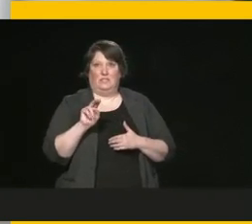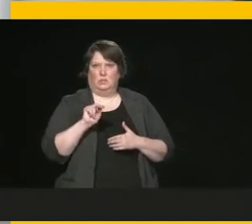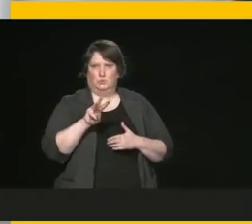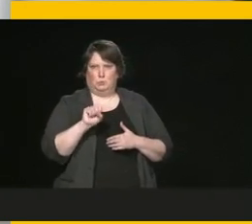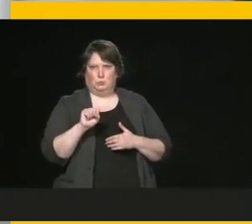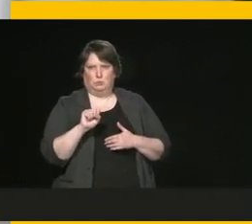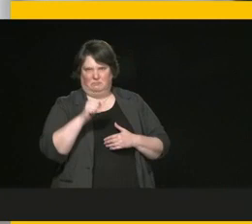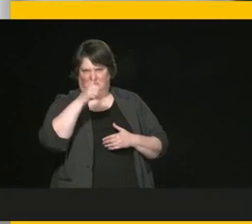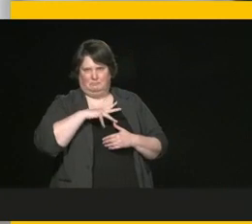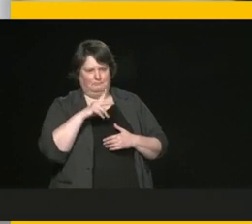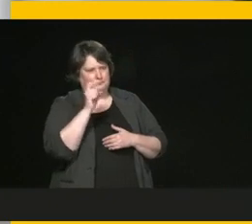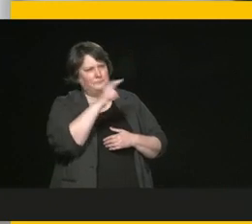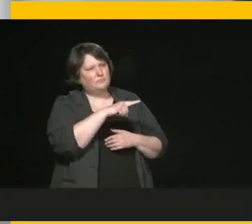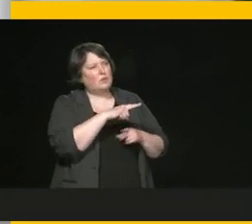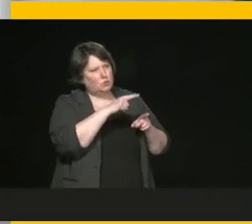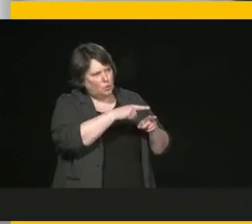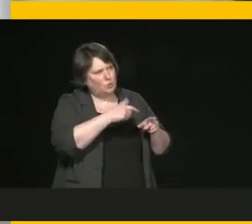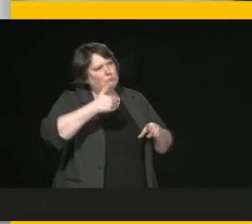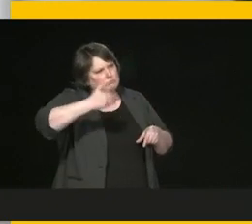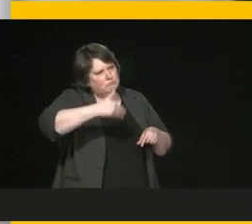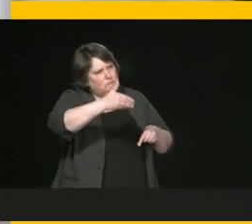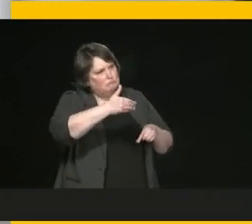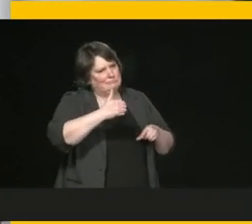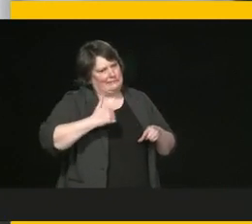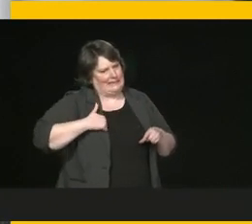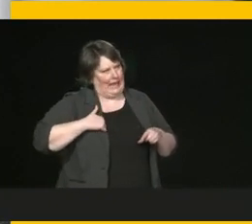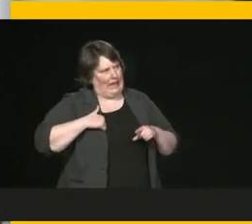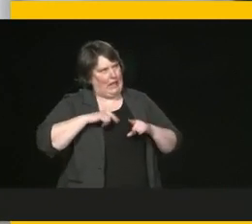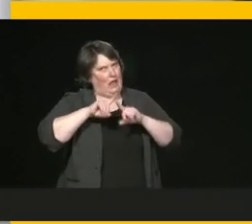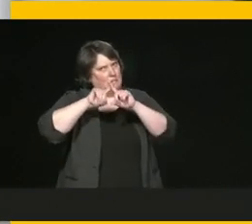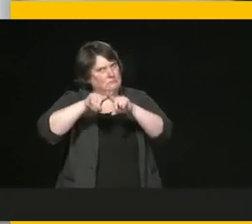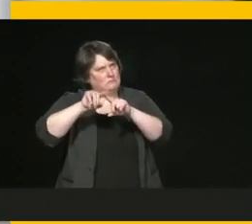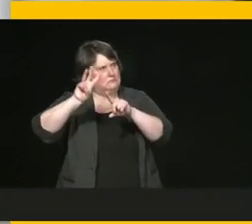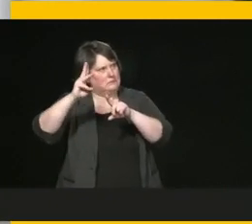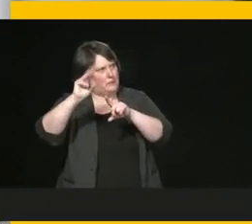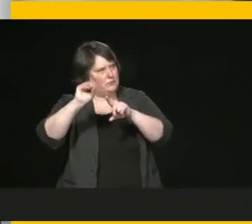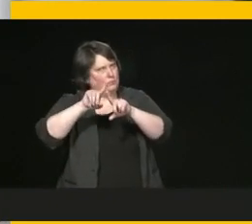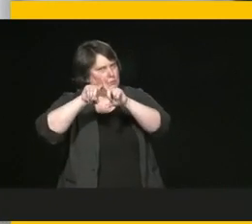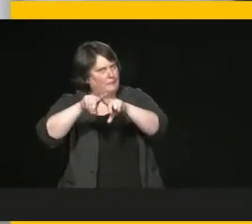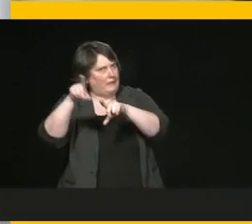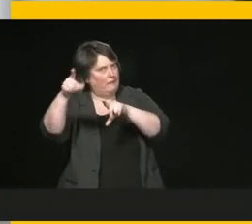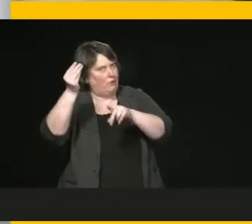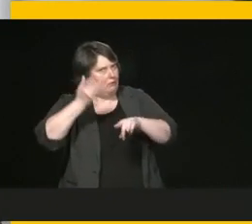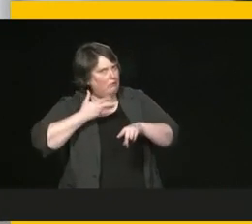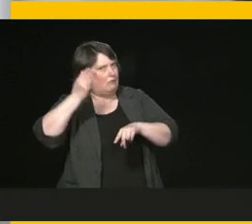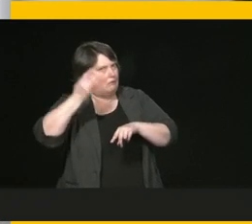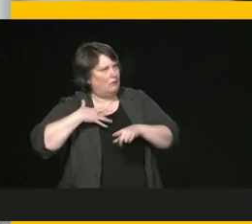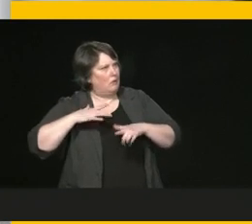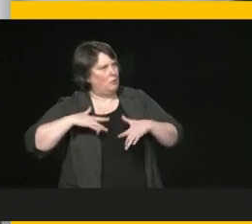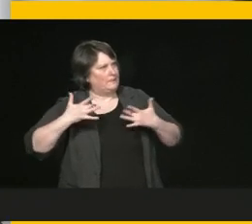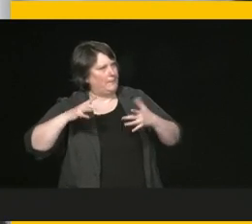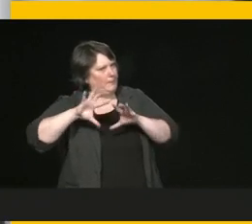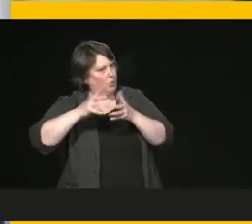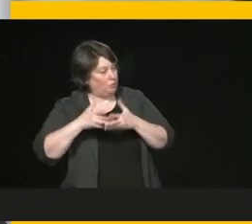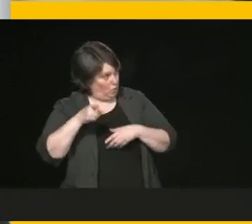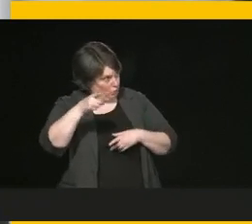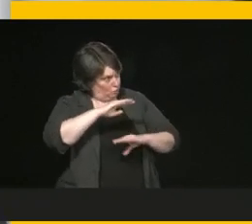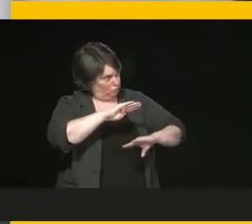Reporter: GLEN McGREGOR, CTV NEWS. YOU'VE REPEATEDLY SAID HOW MUCH